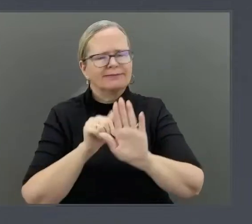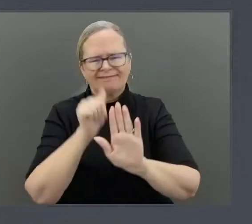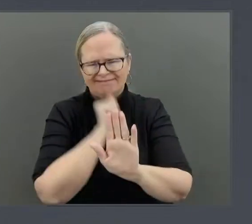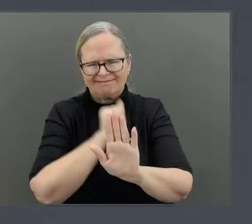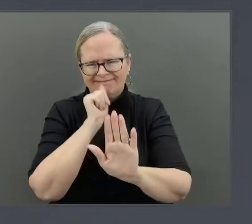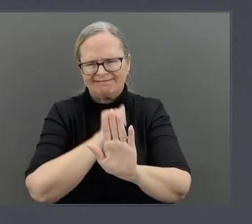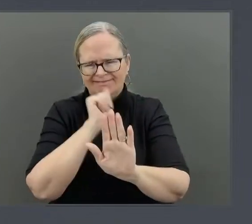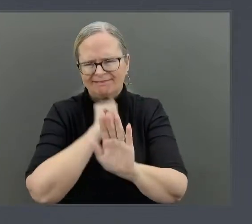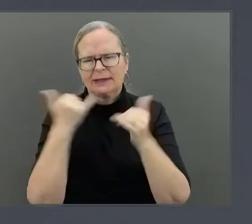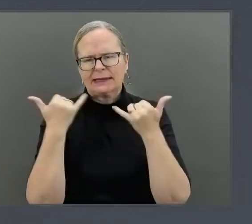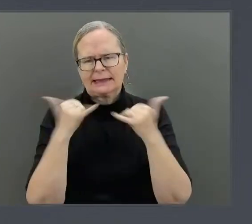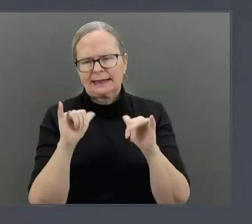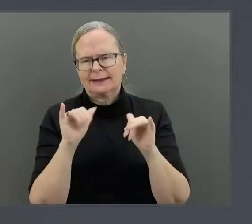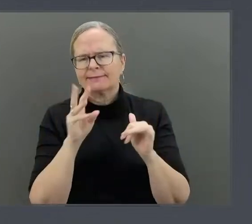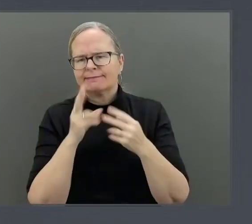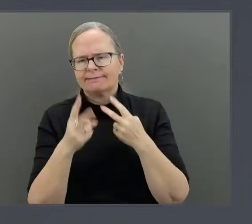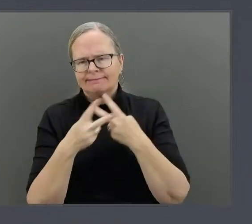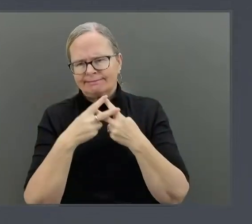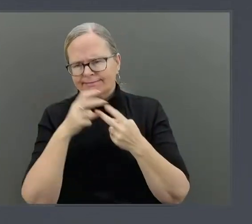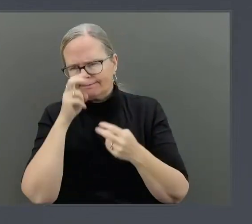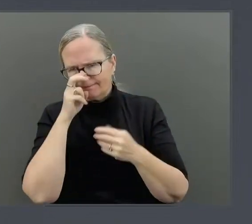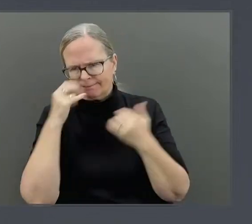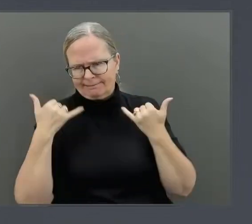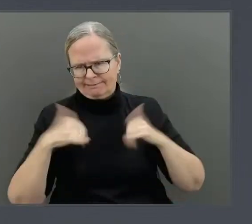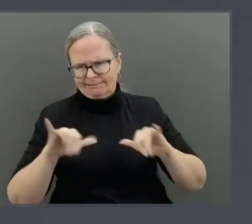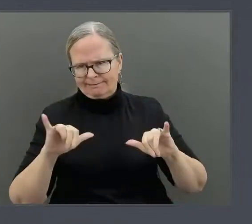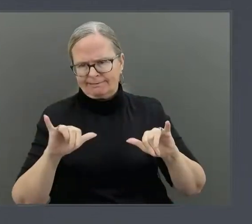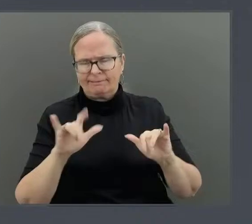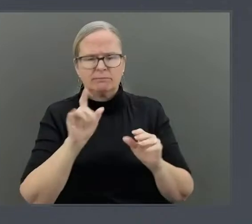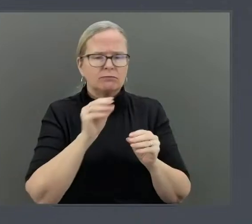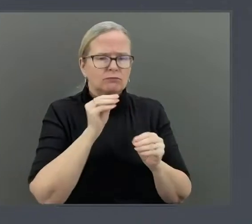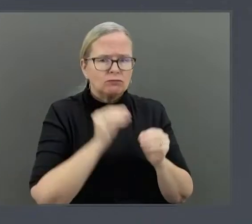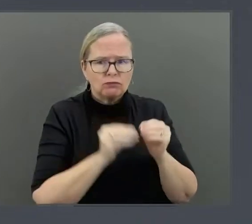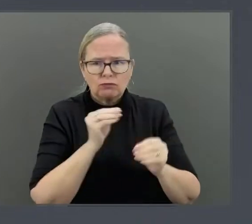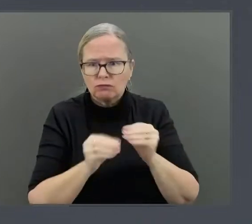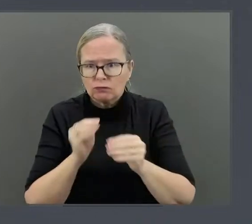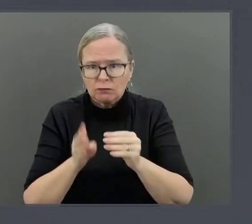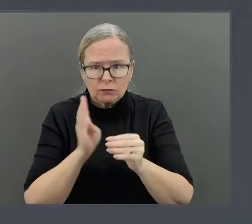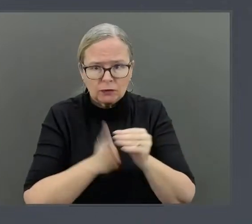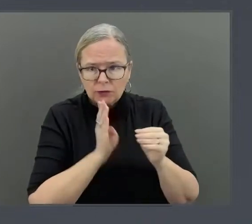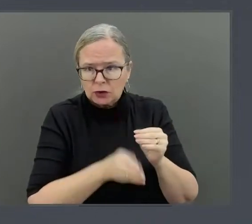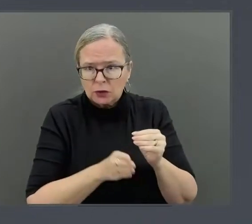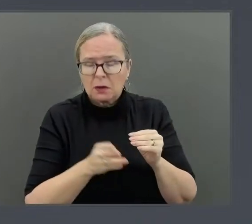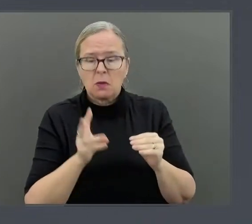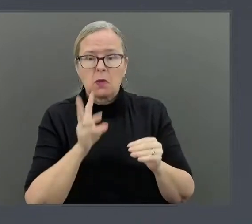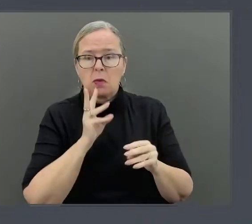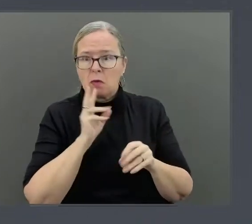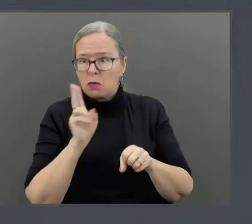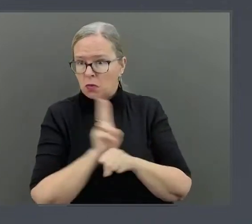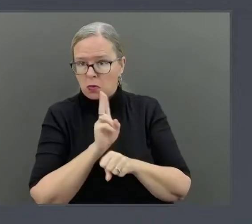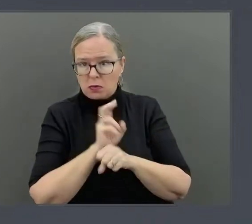normal and like any other return to work process it will involve uh different St stages along the